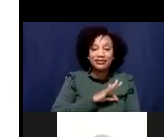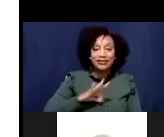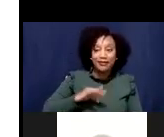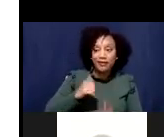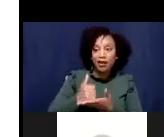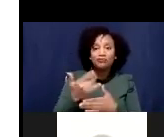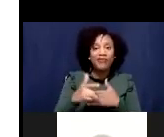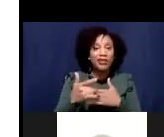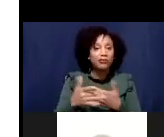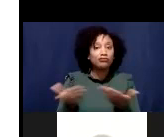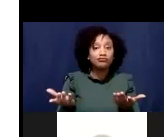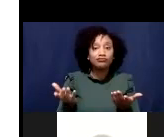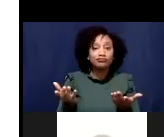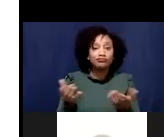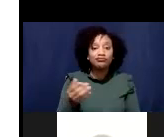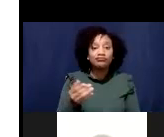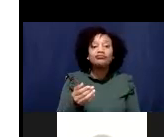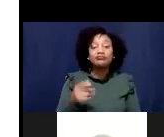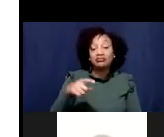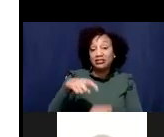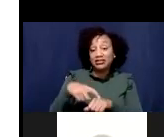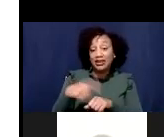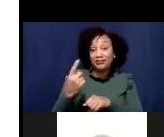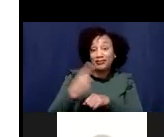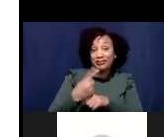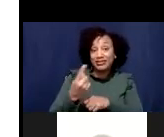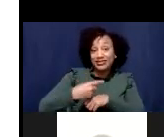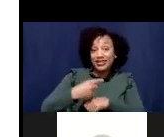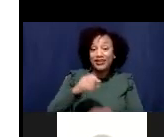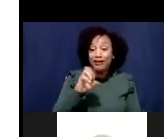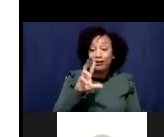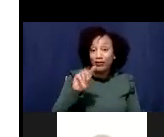until 5:00 PM on deadline day. So on October 4th,